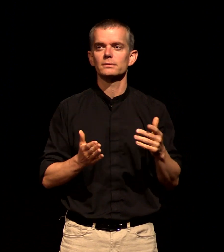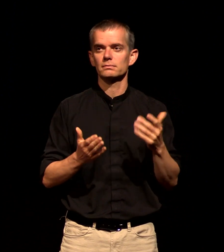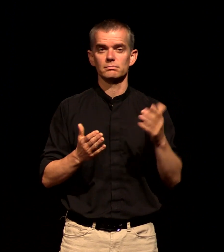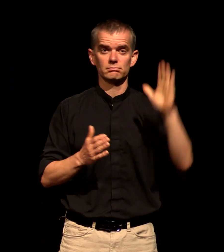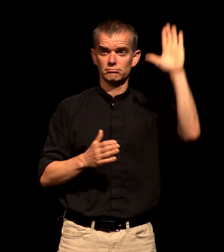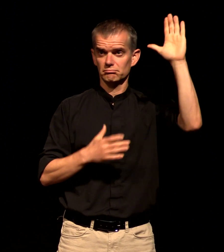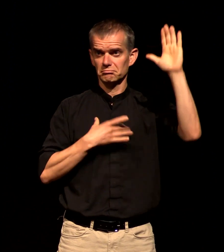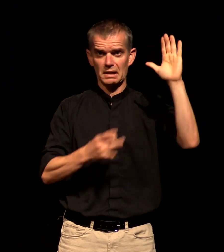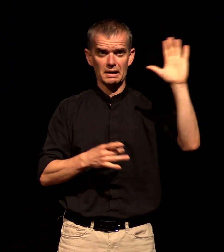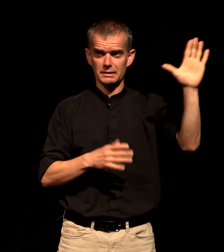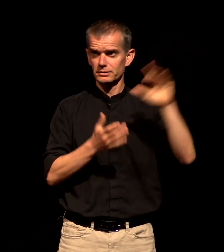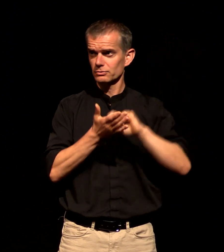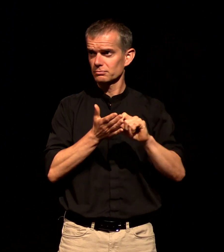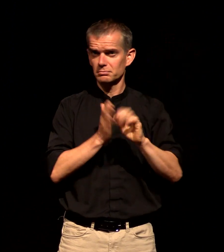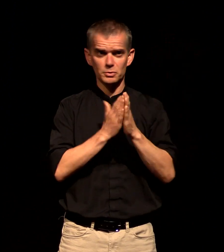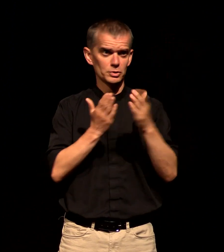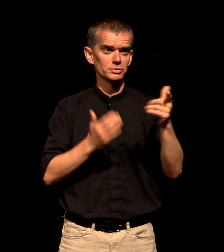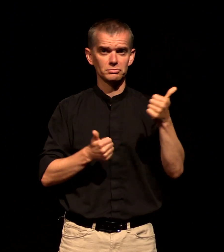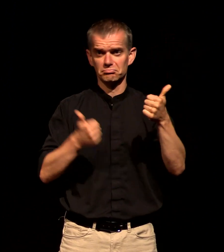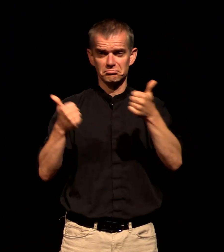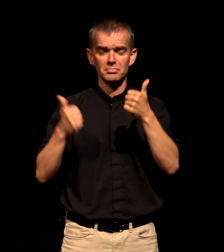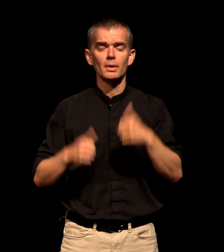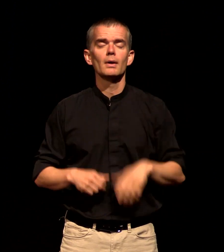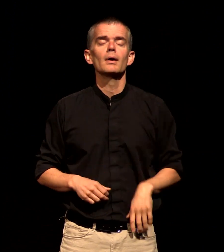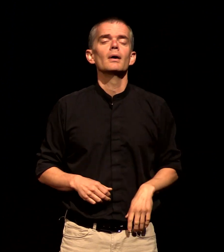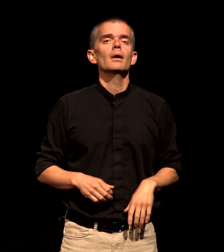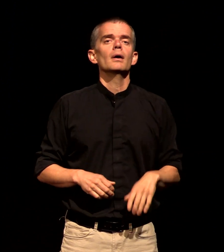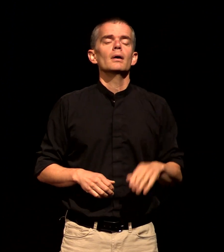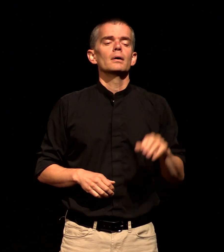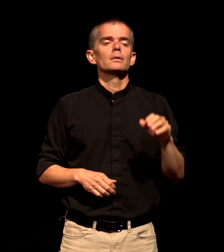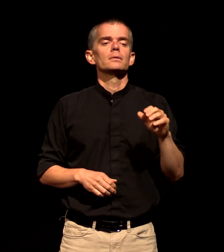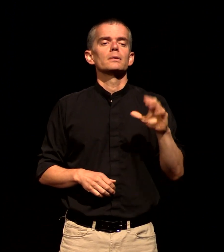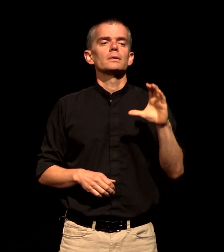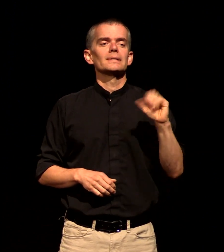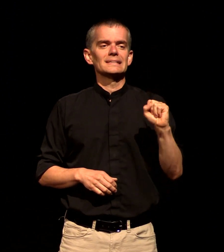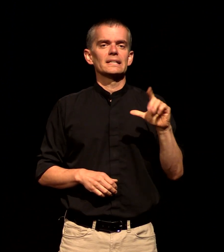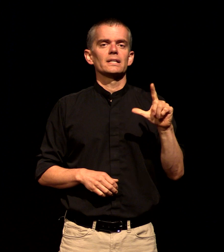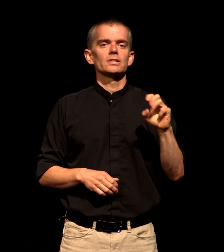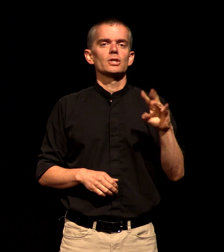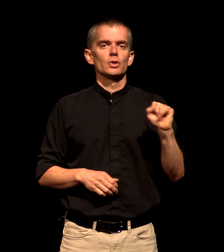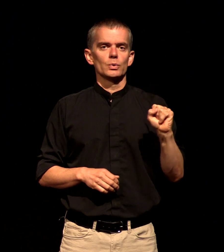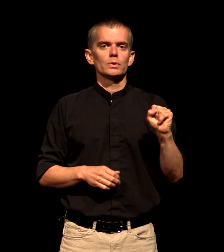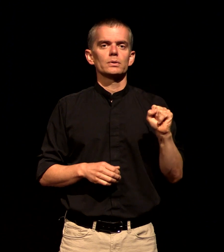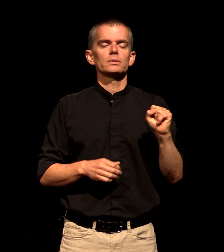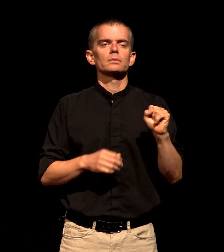there. Yep. Well, Lewis was a he also wrote a book called Mere